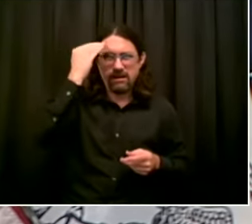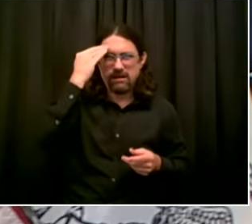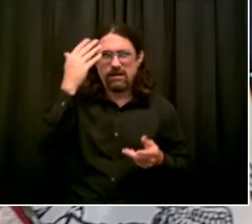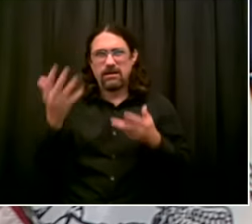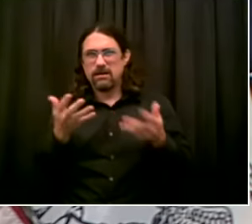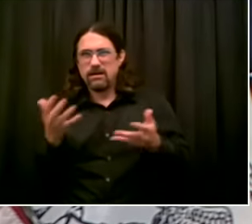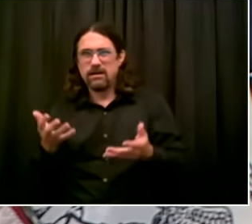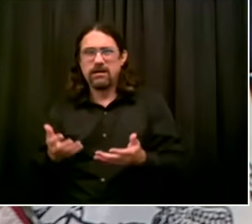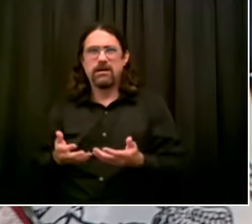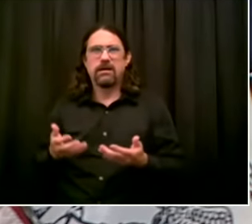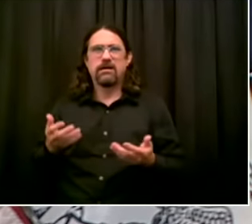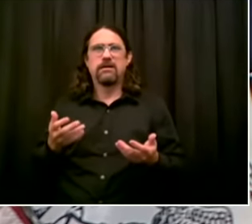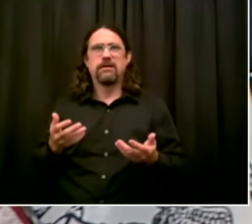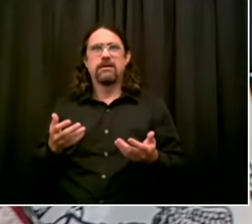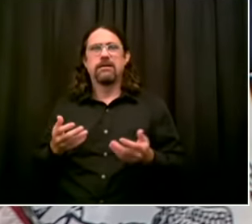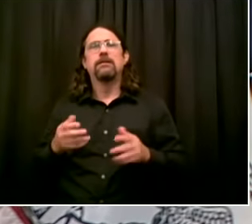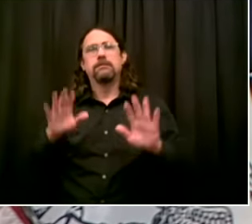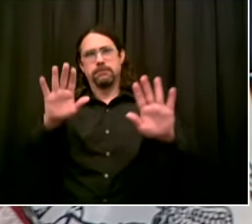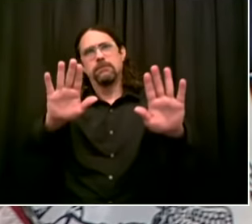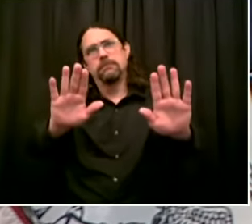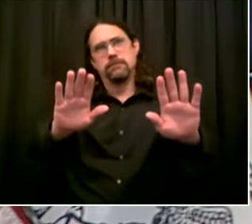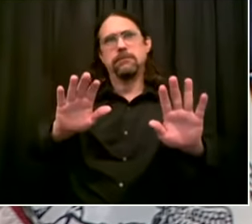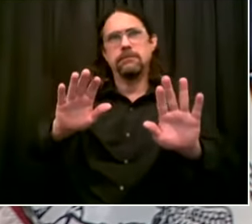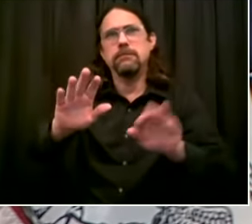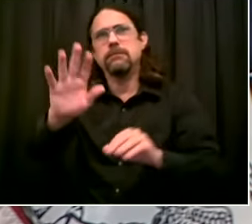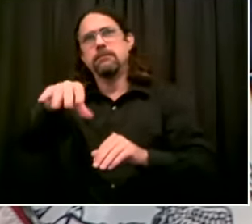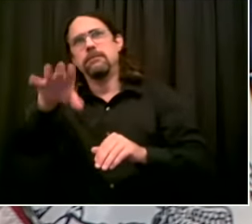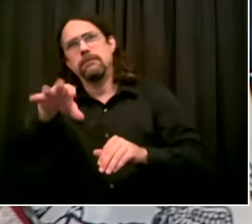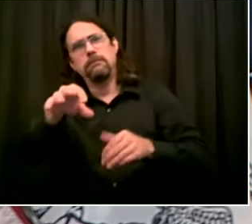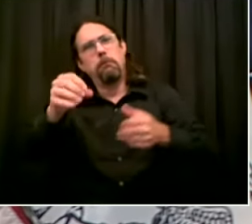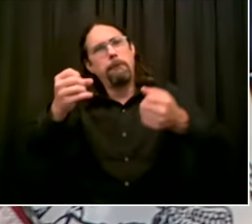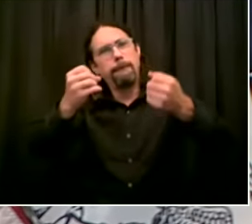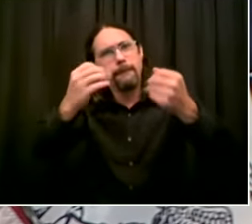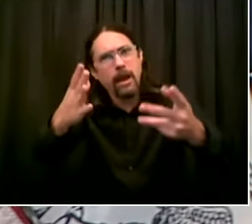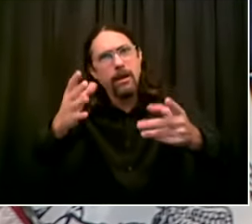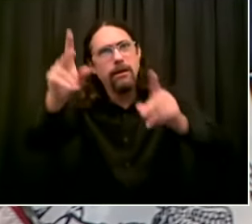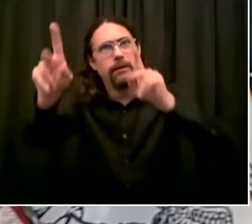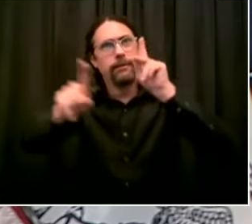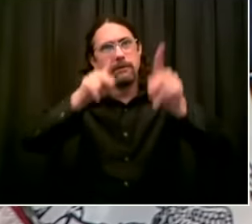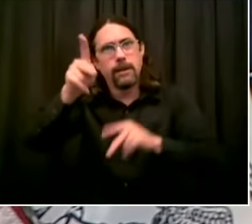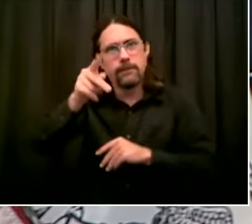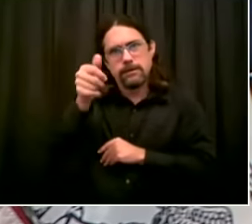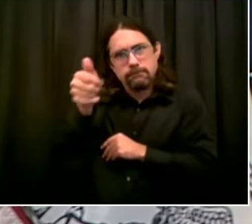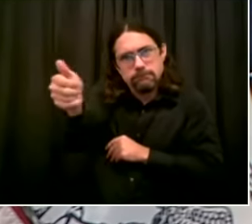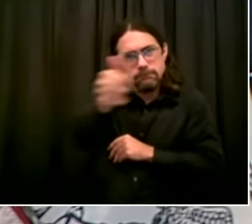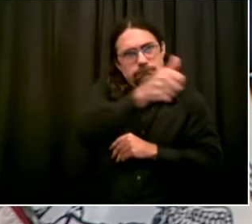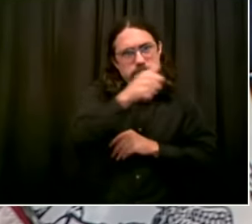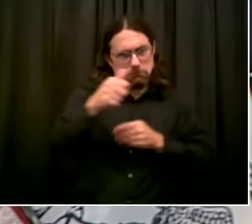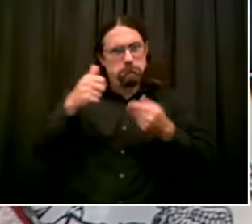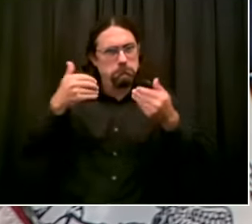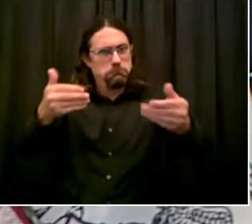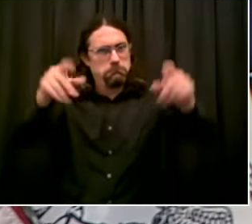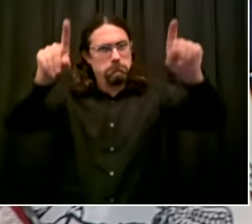DOCTOR VARMA? NOTHING ELSE FROM ME. THANK YOU, CHRISTINA, GO